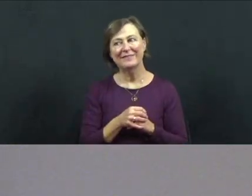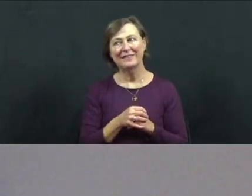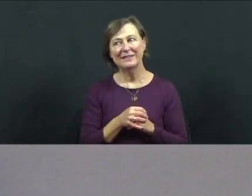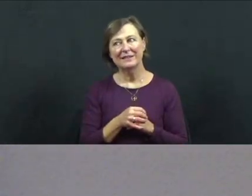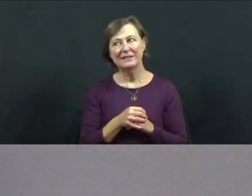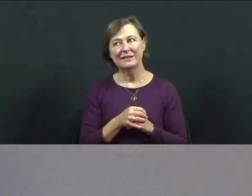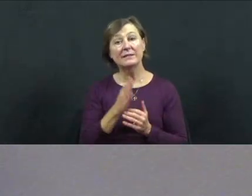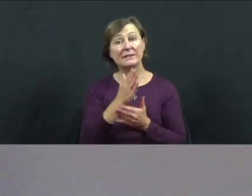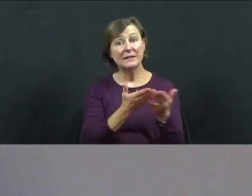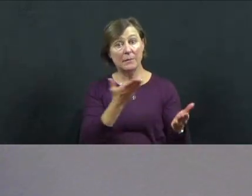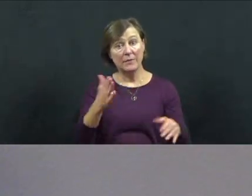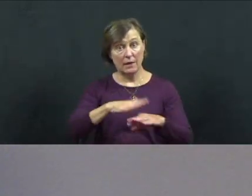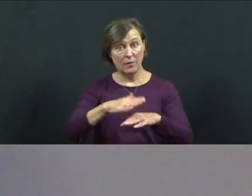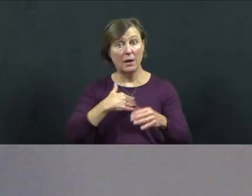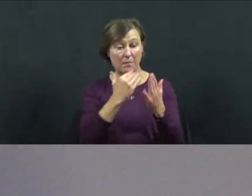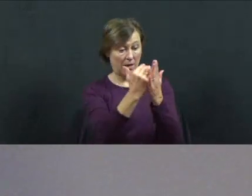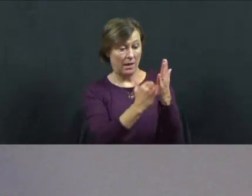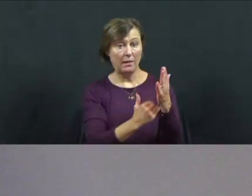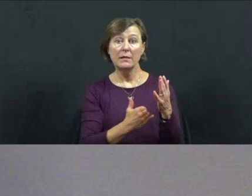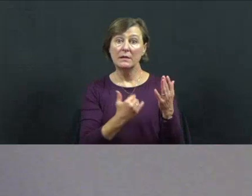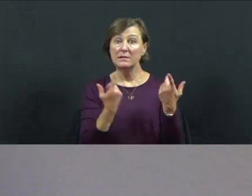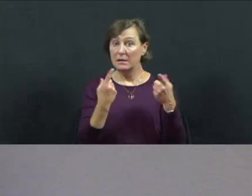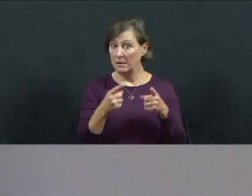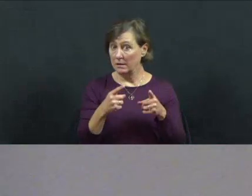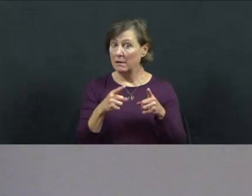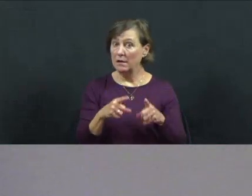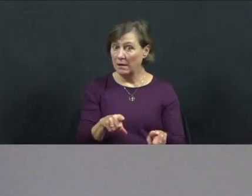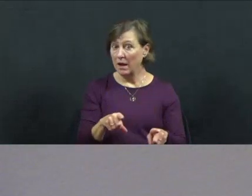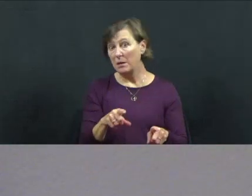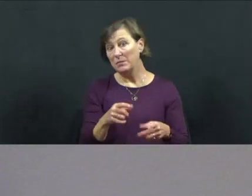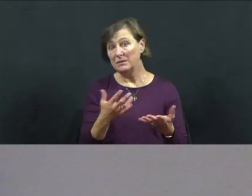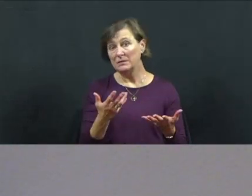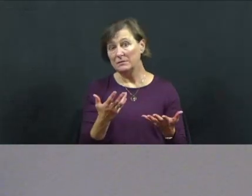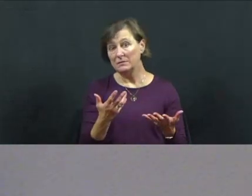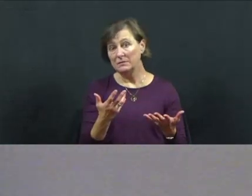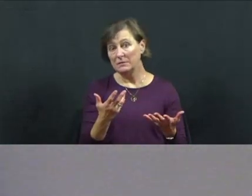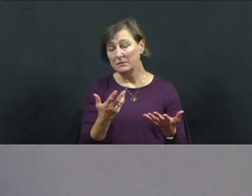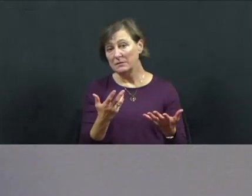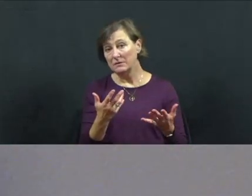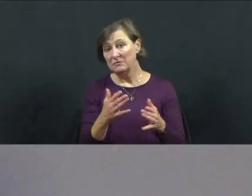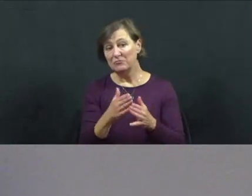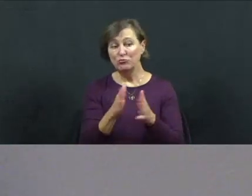the things on my list turned out to be fairly [generic], and others fairly